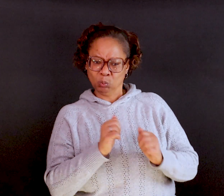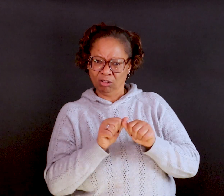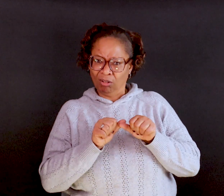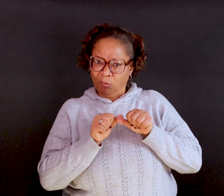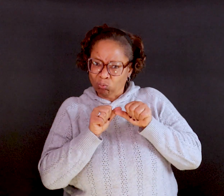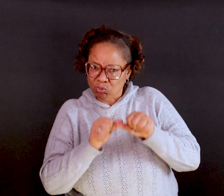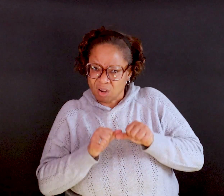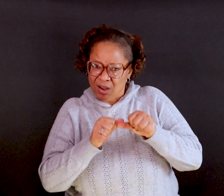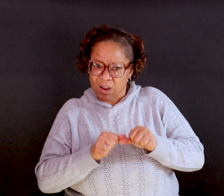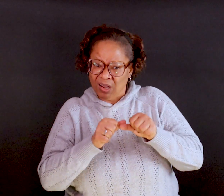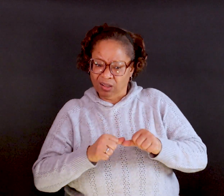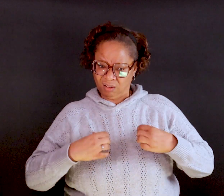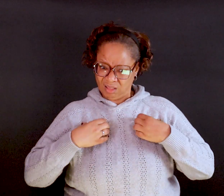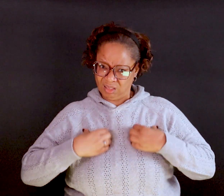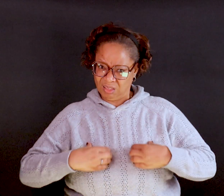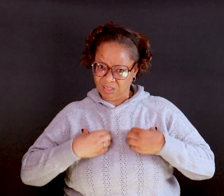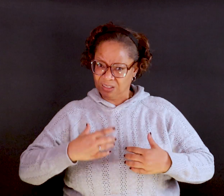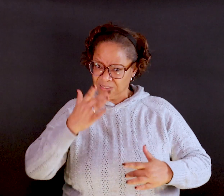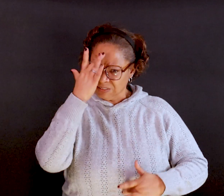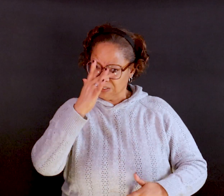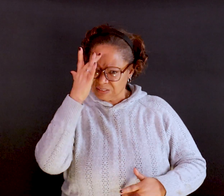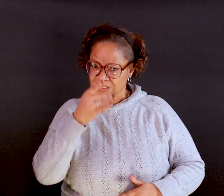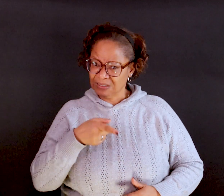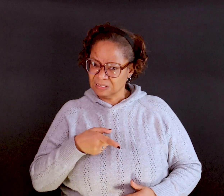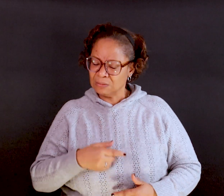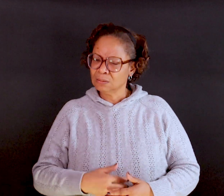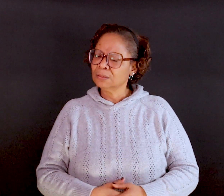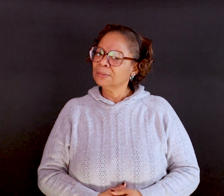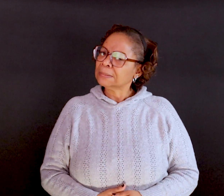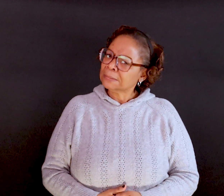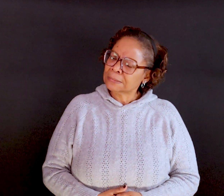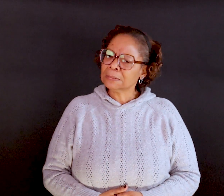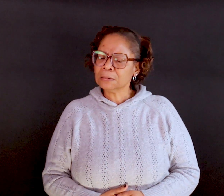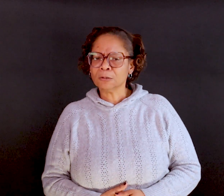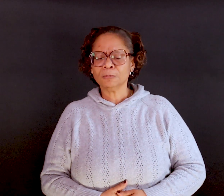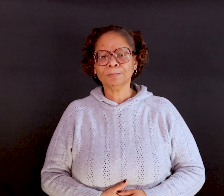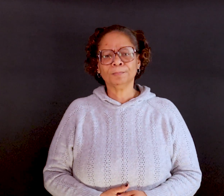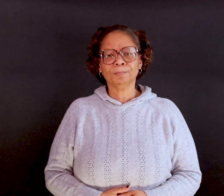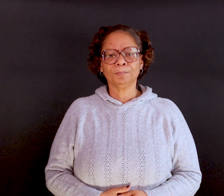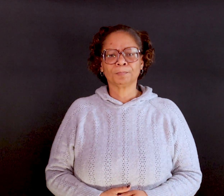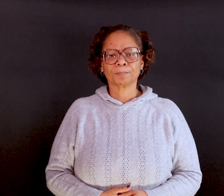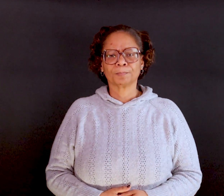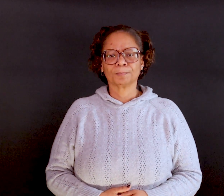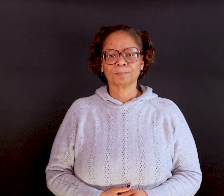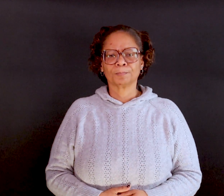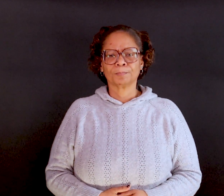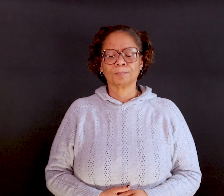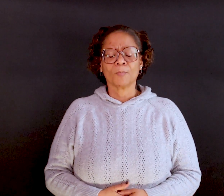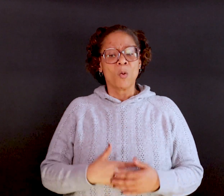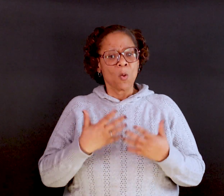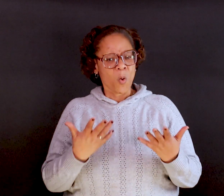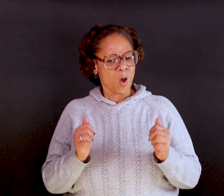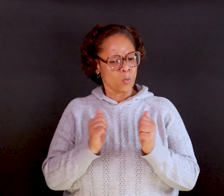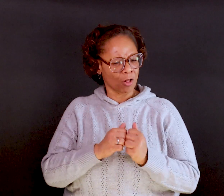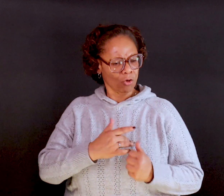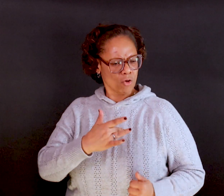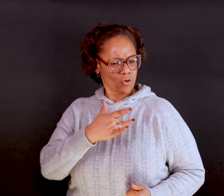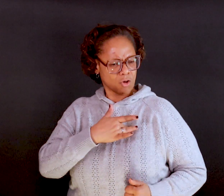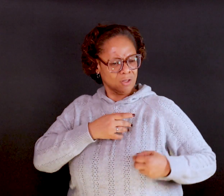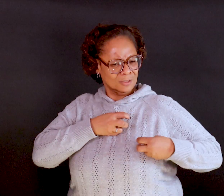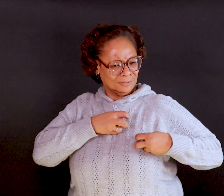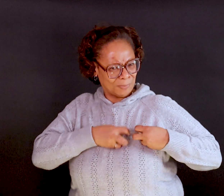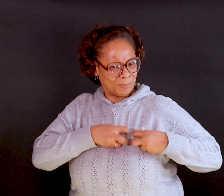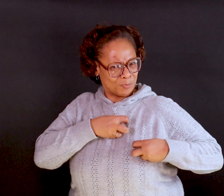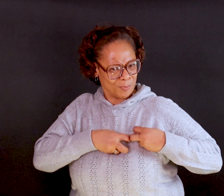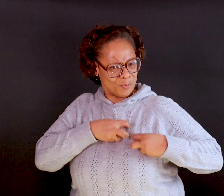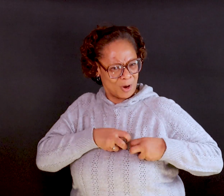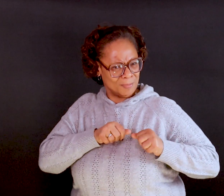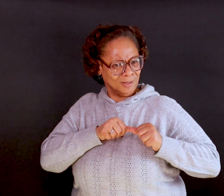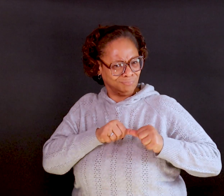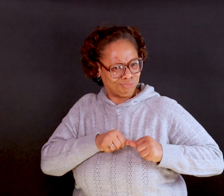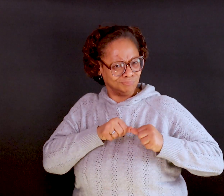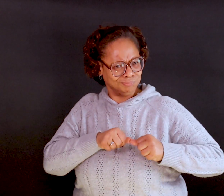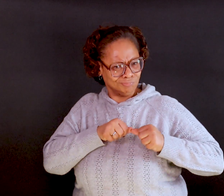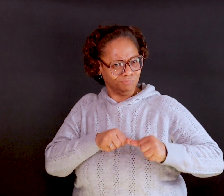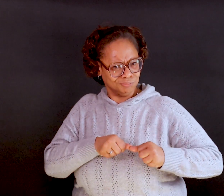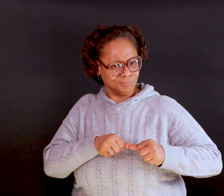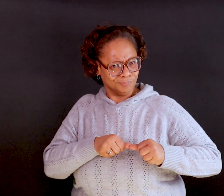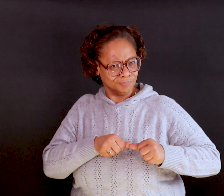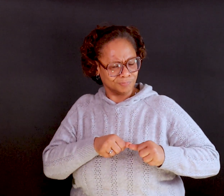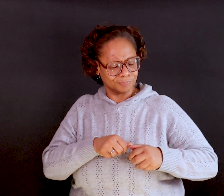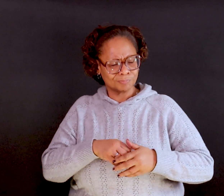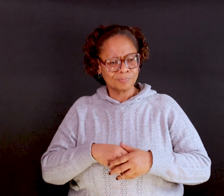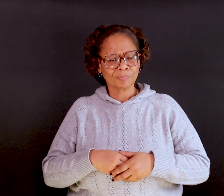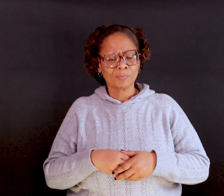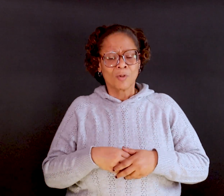with chronic lung disease or congenital heart disease.